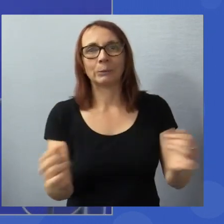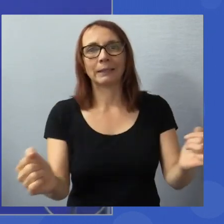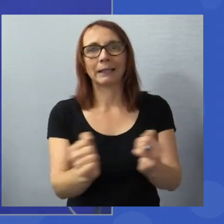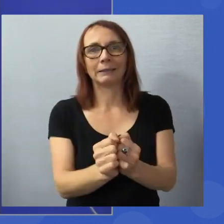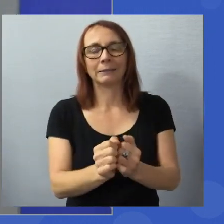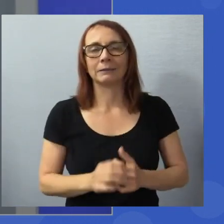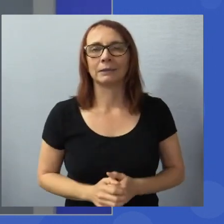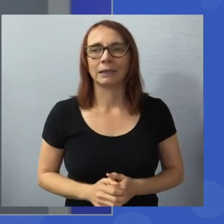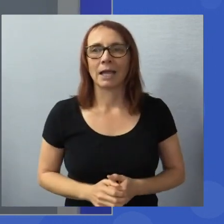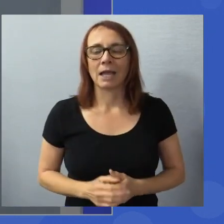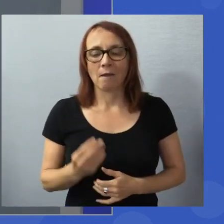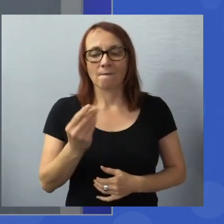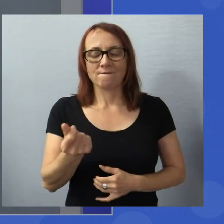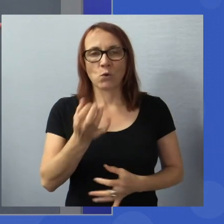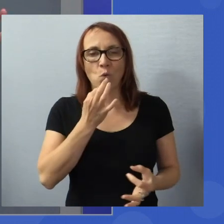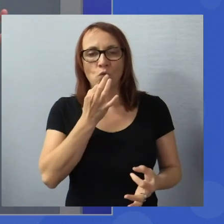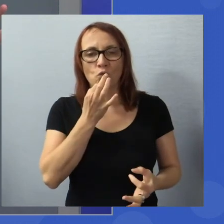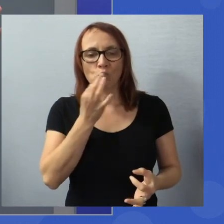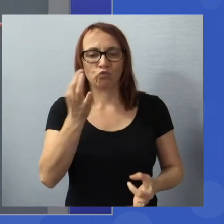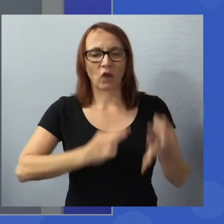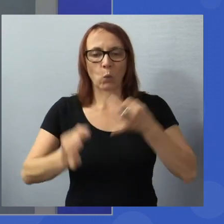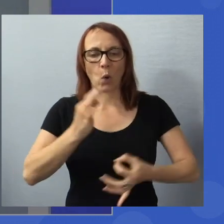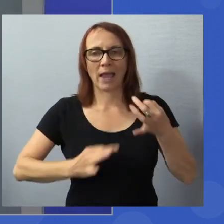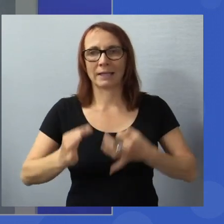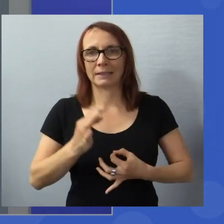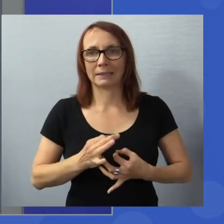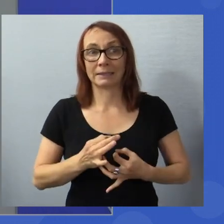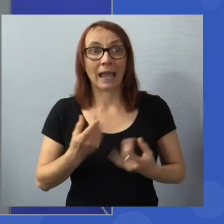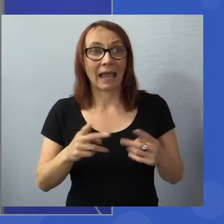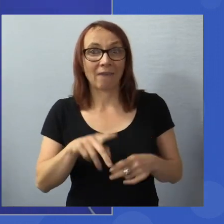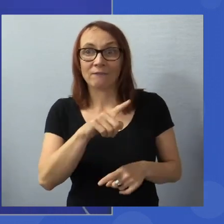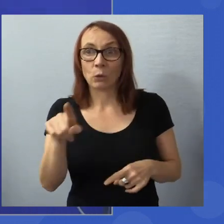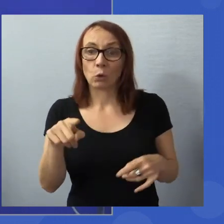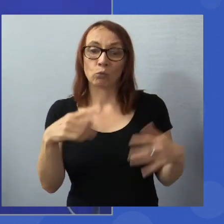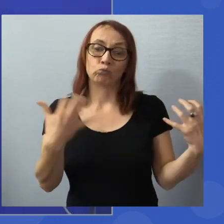requests from people that those that can play instruments maybe next weekend